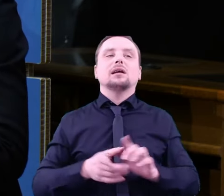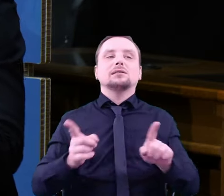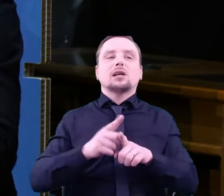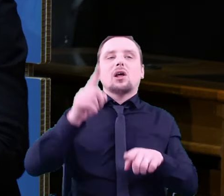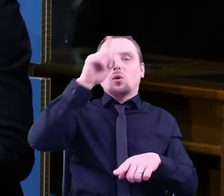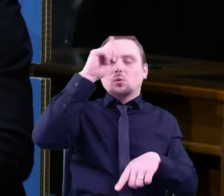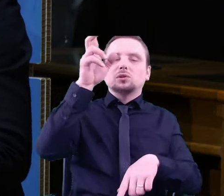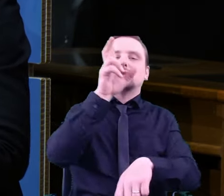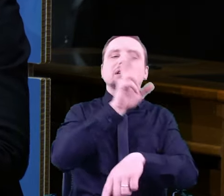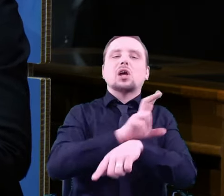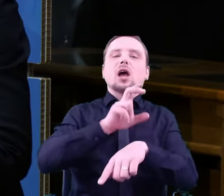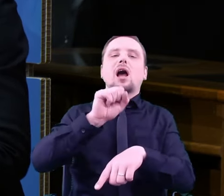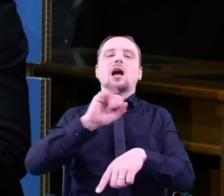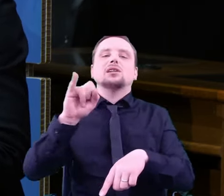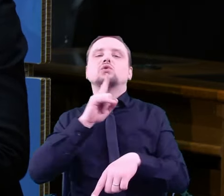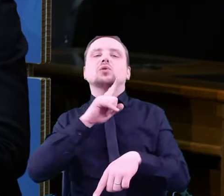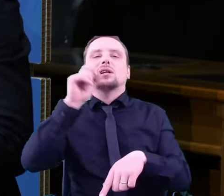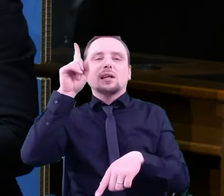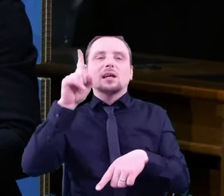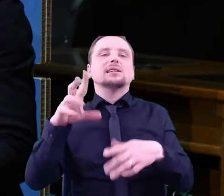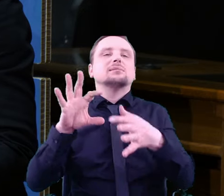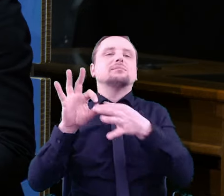This is particularly relevant to economic and social processes